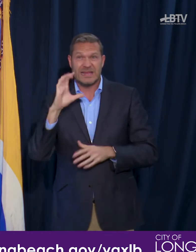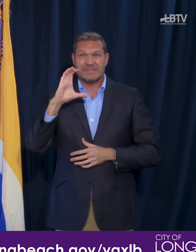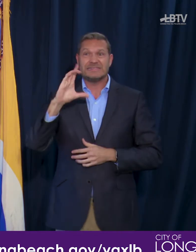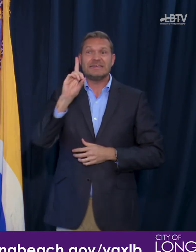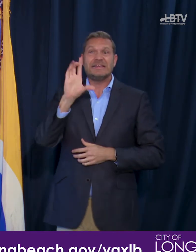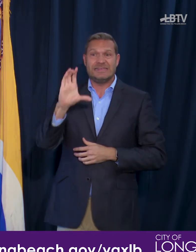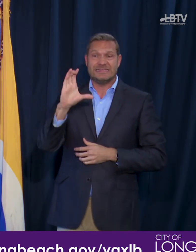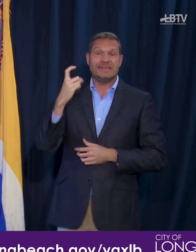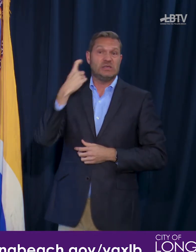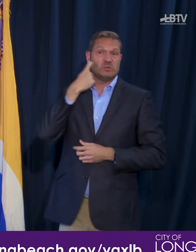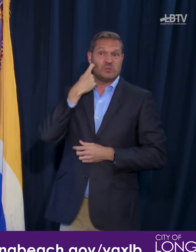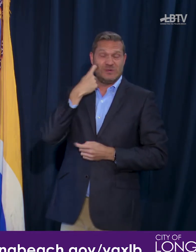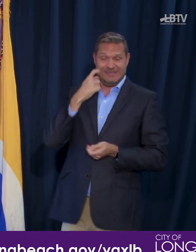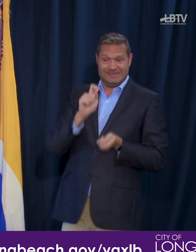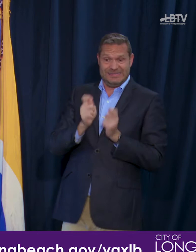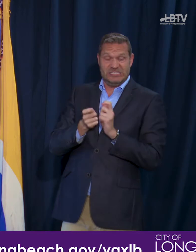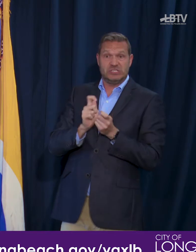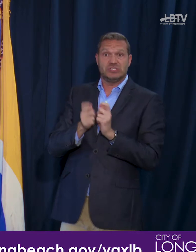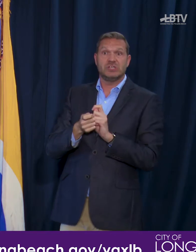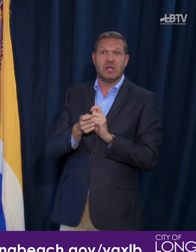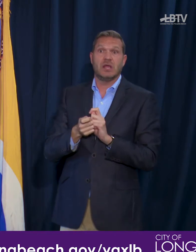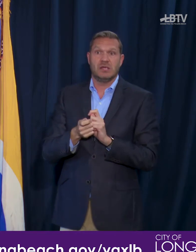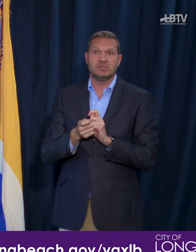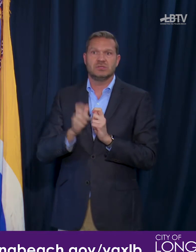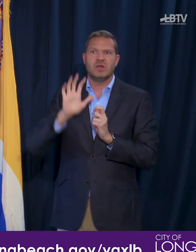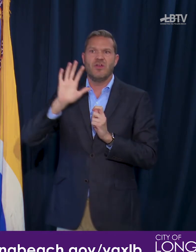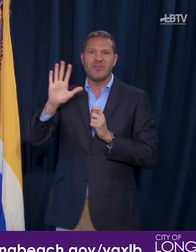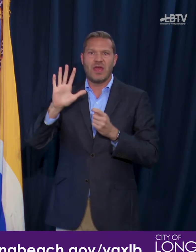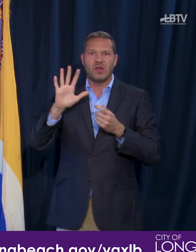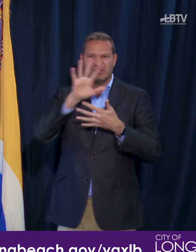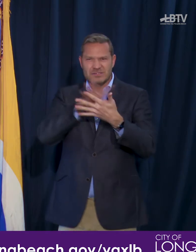The CDC now and Kelly can speak to this more if there's questions on this.